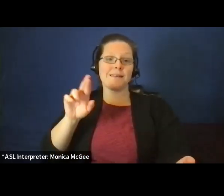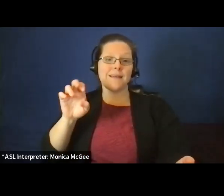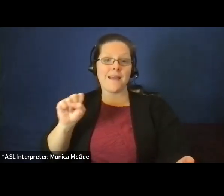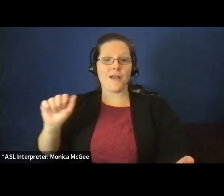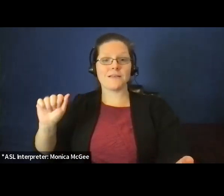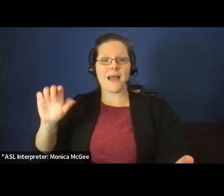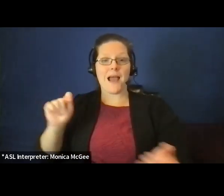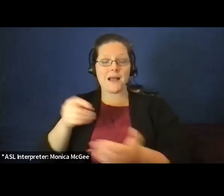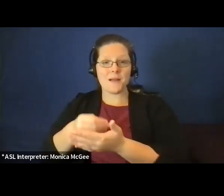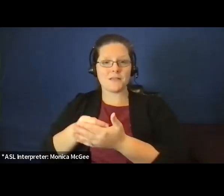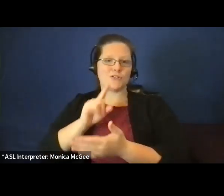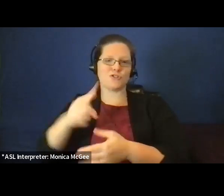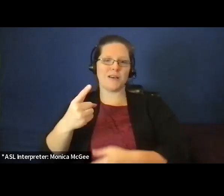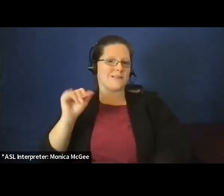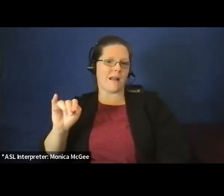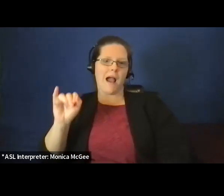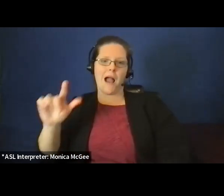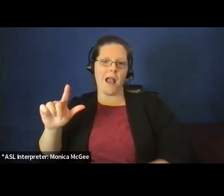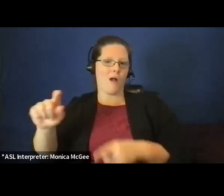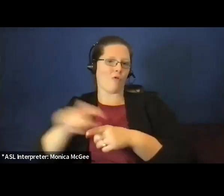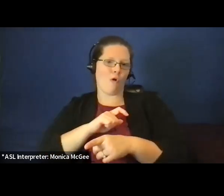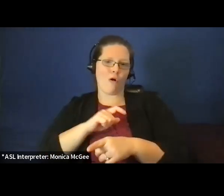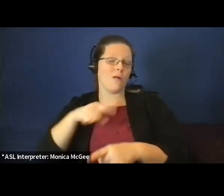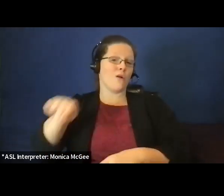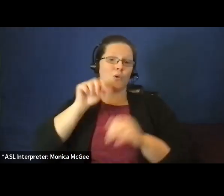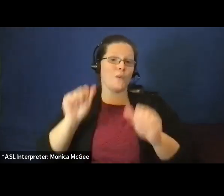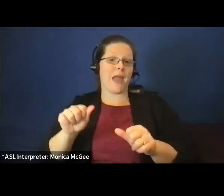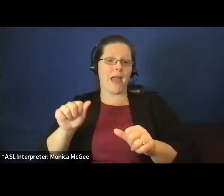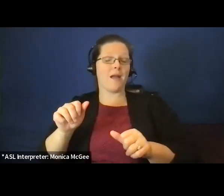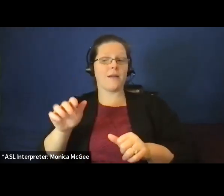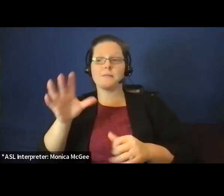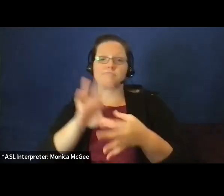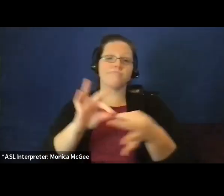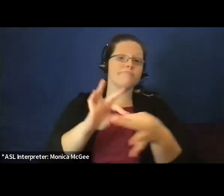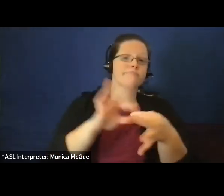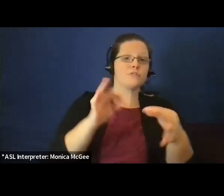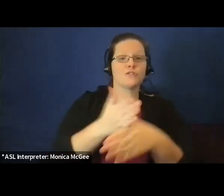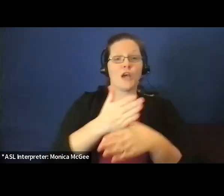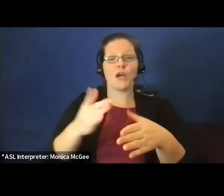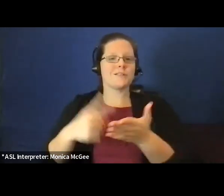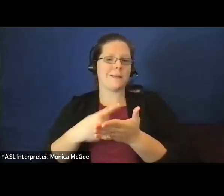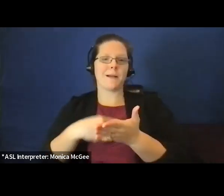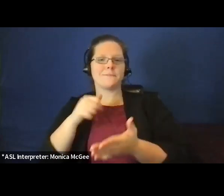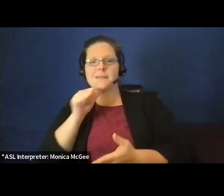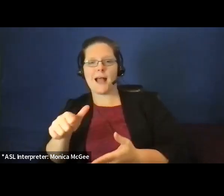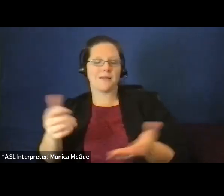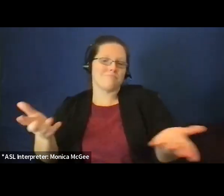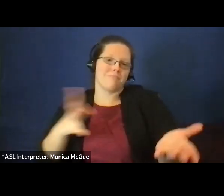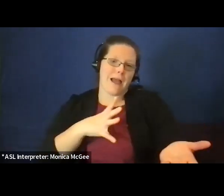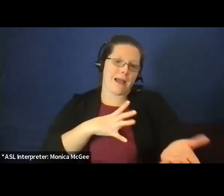public health workforce dollars. How